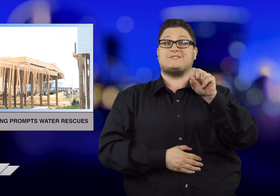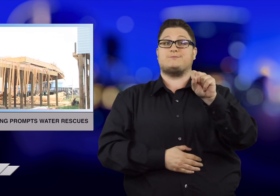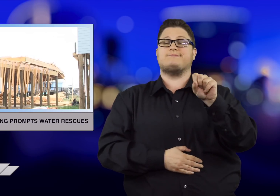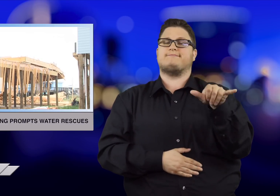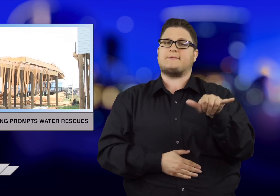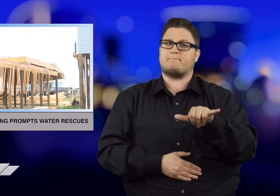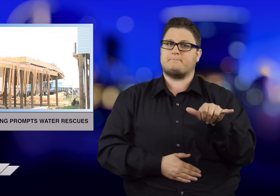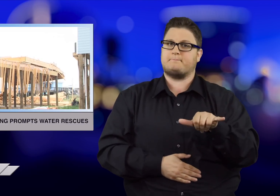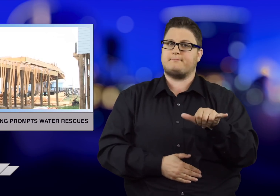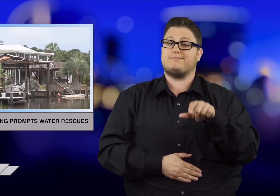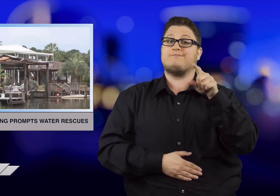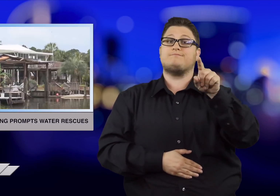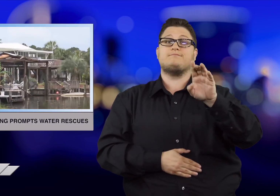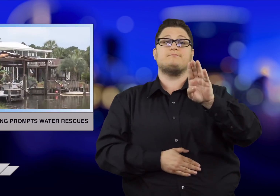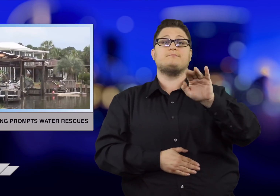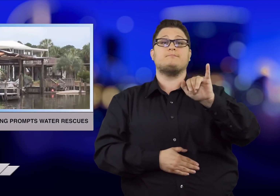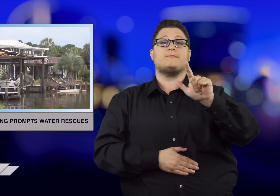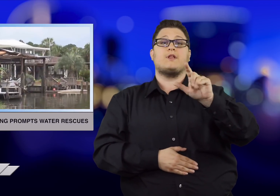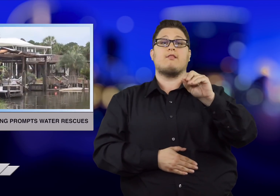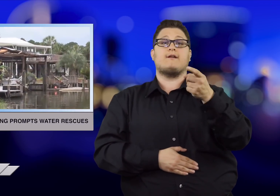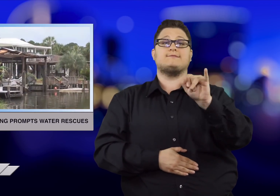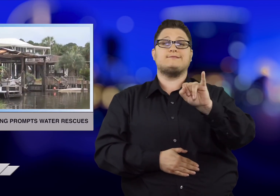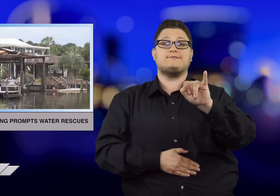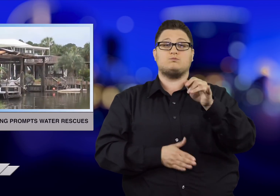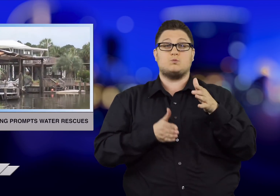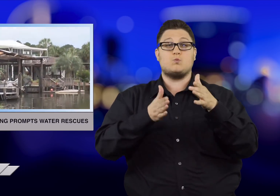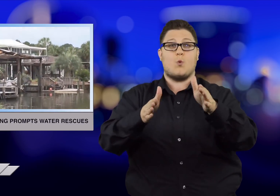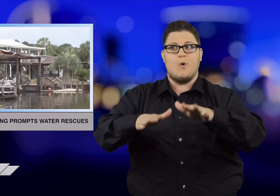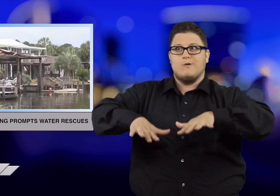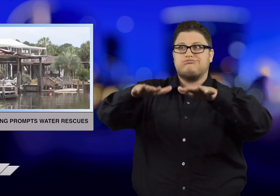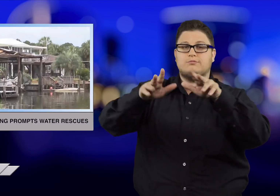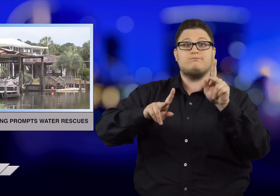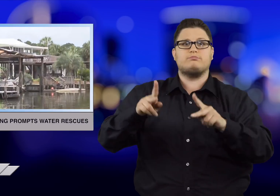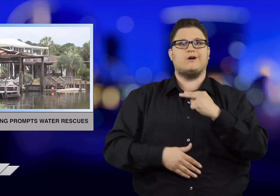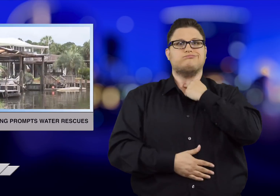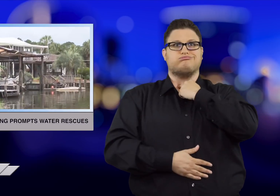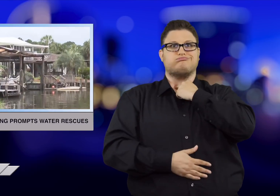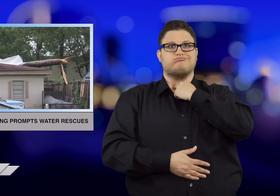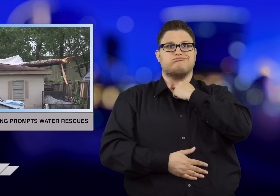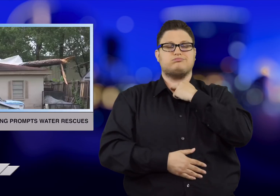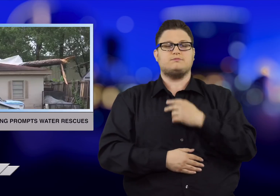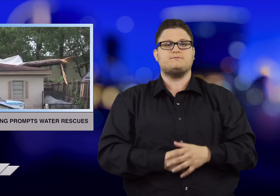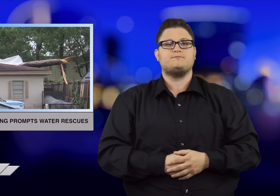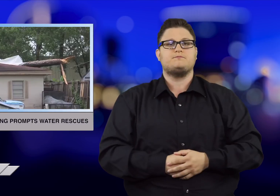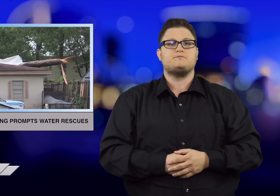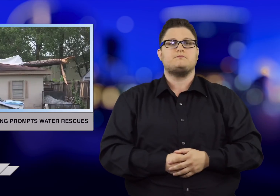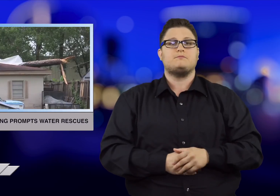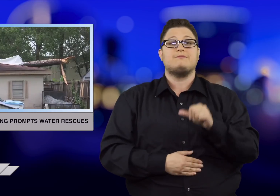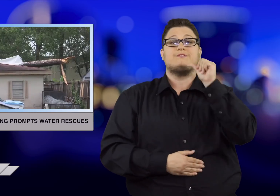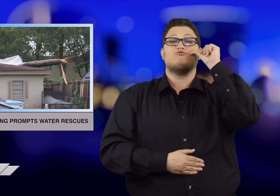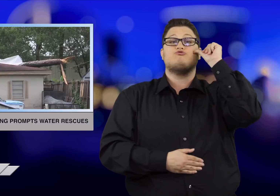Mississippians saw a similar site. Flooded roads left people stranded in Biloxi.